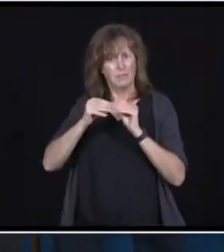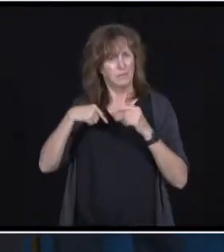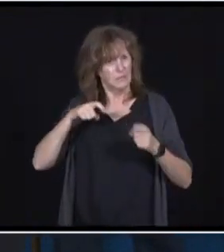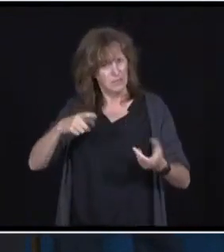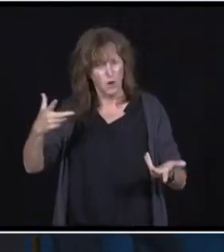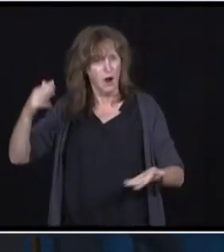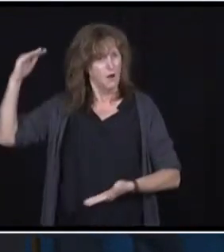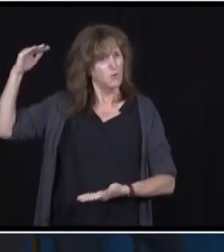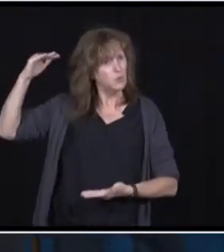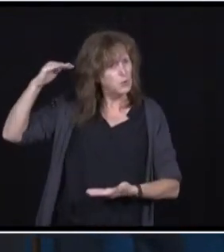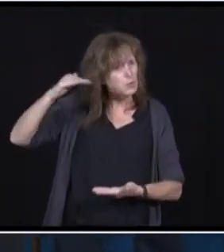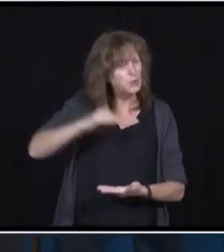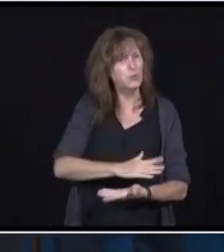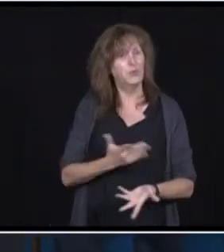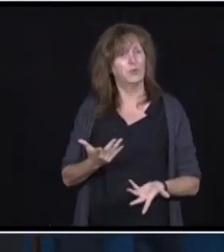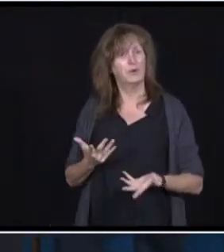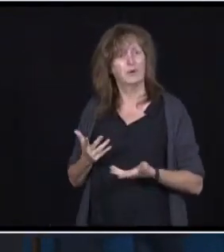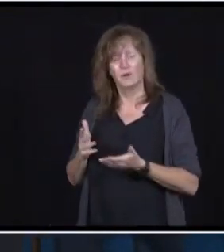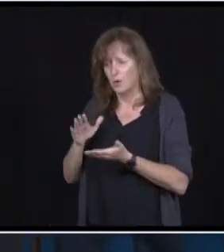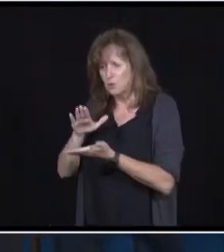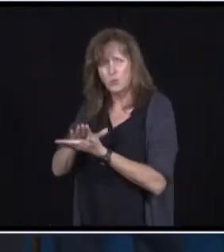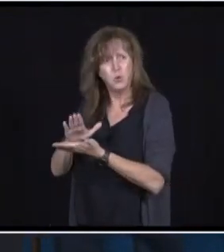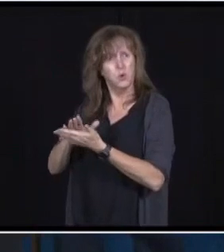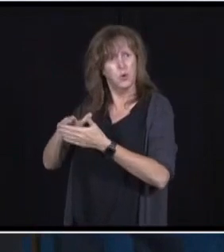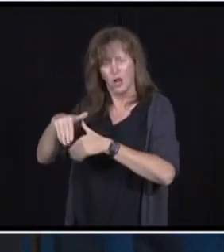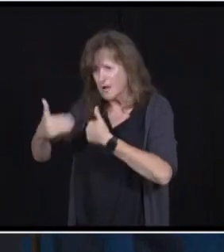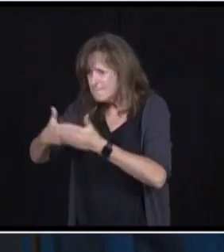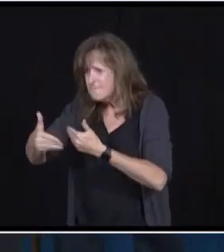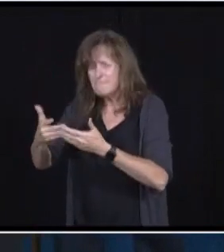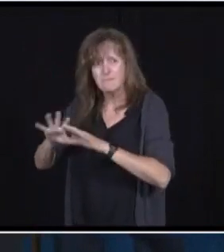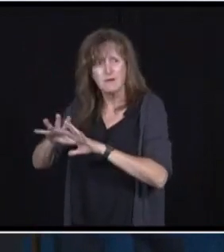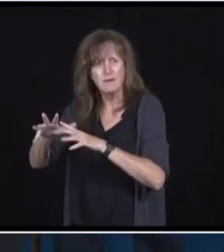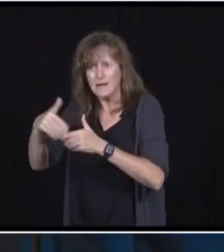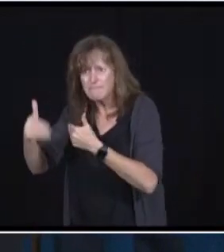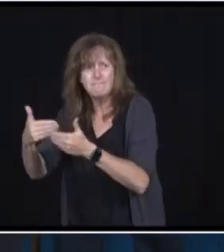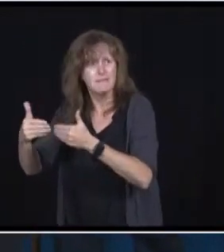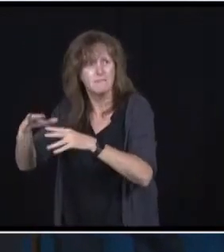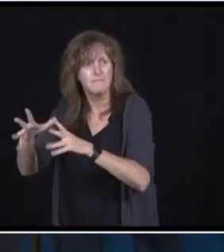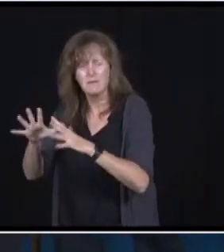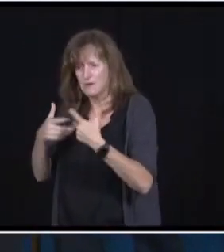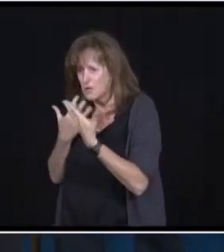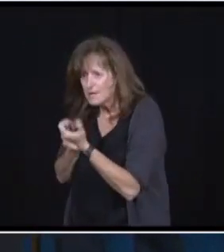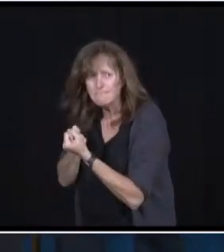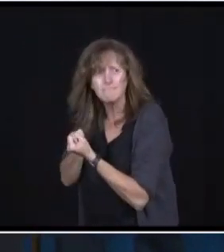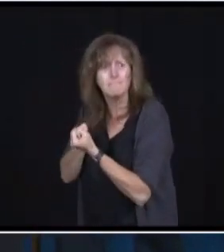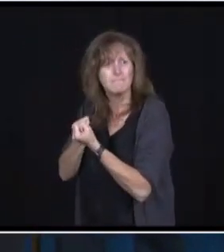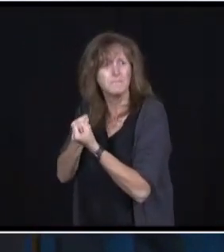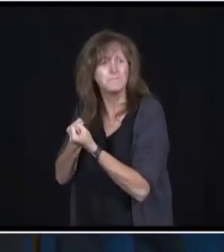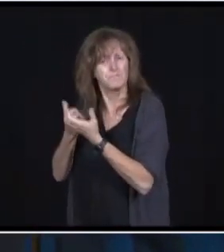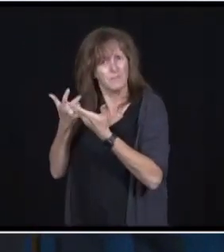over they have been. You don't know what the practices are. There is no masking, no social distancing.